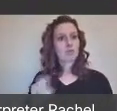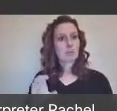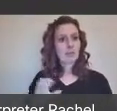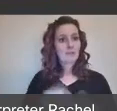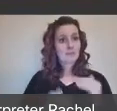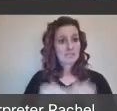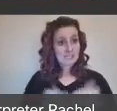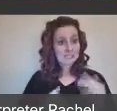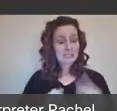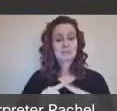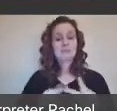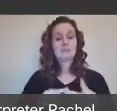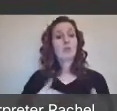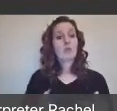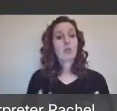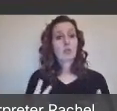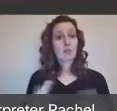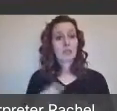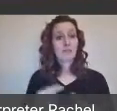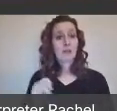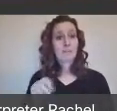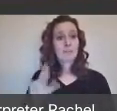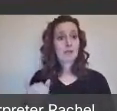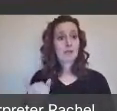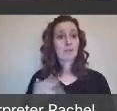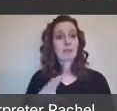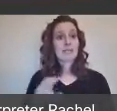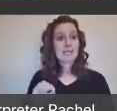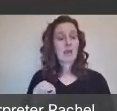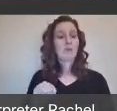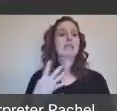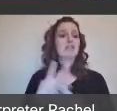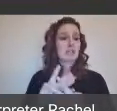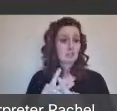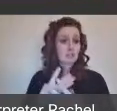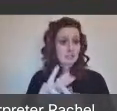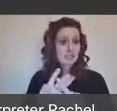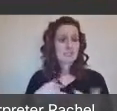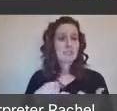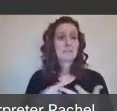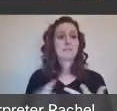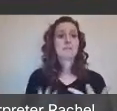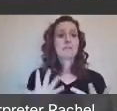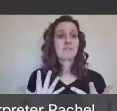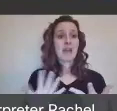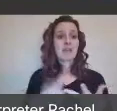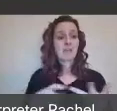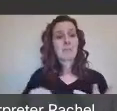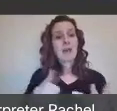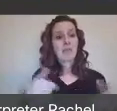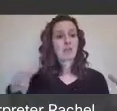three are from the Montgomery County Correctional Facility, five are from other congregate settings,